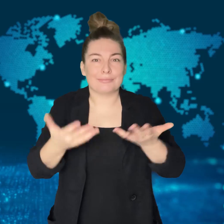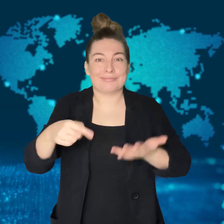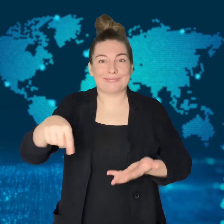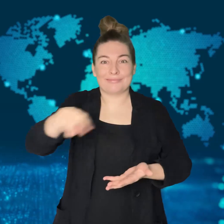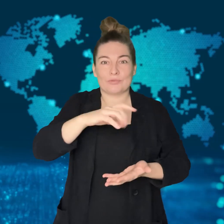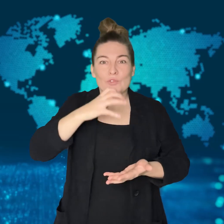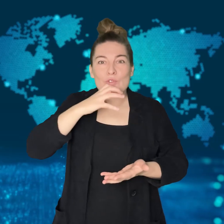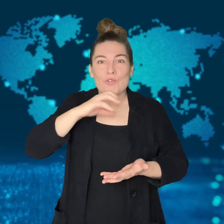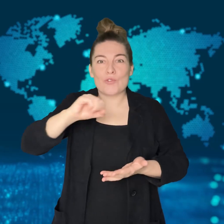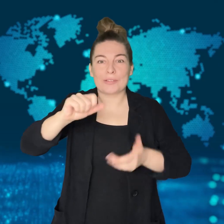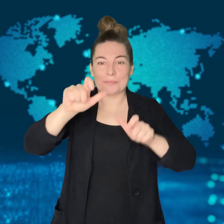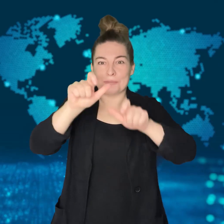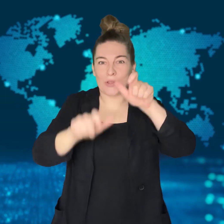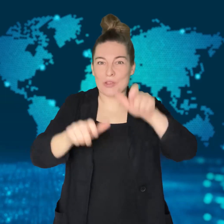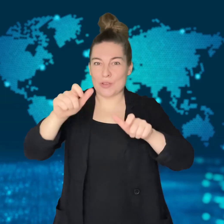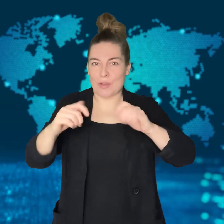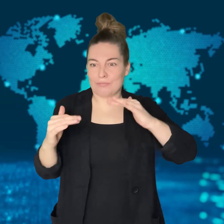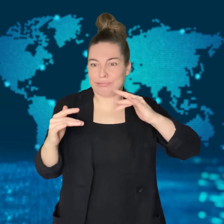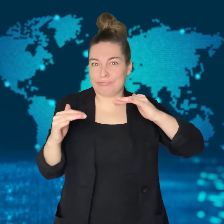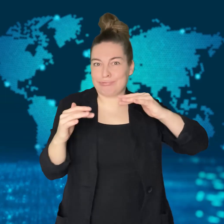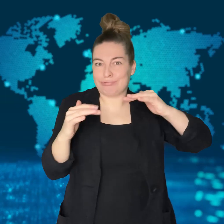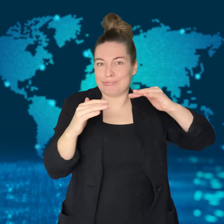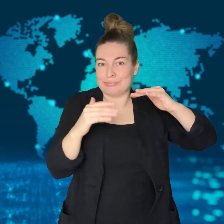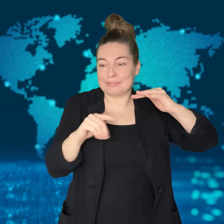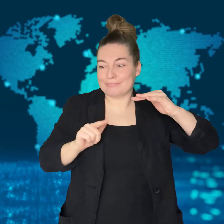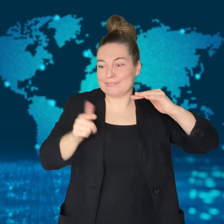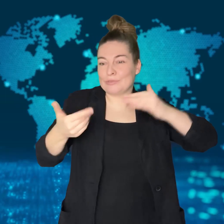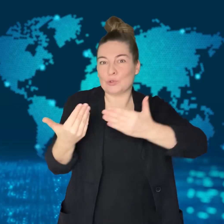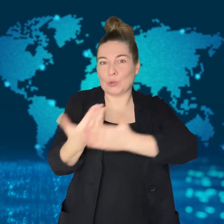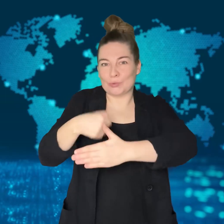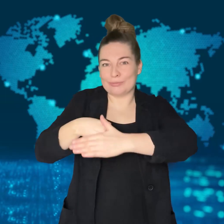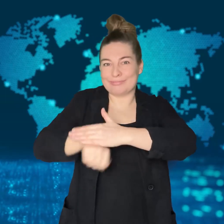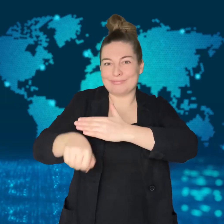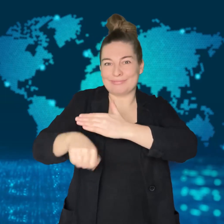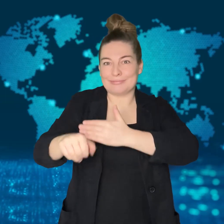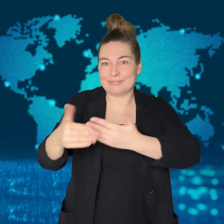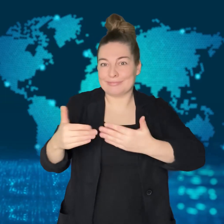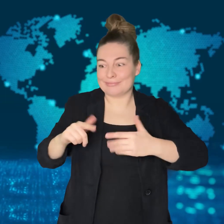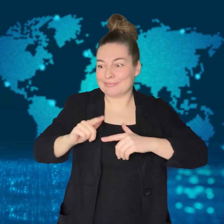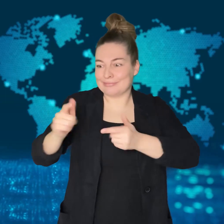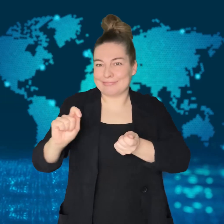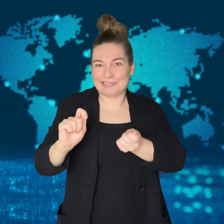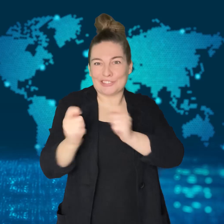the "replacement rate" for